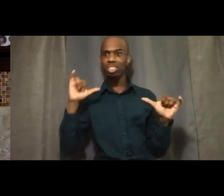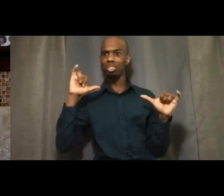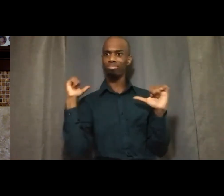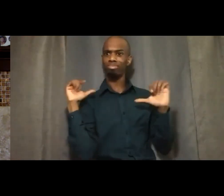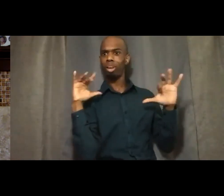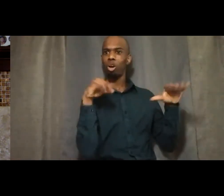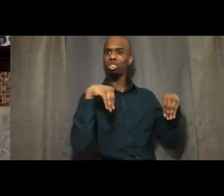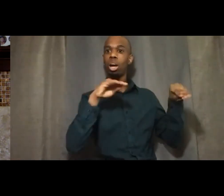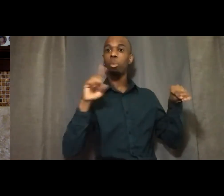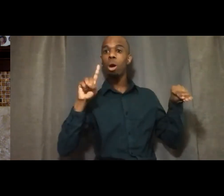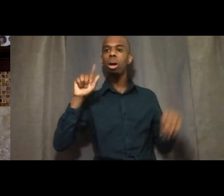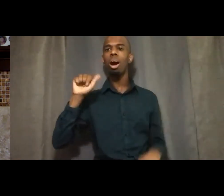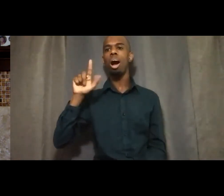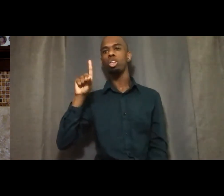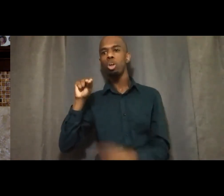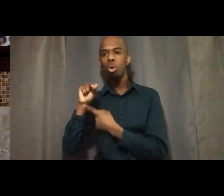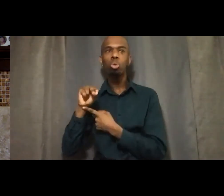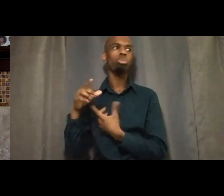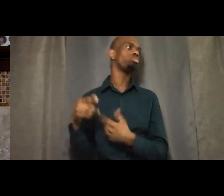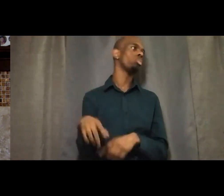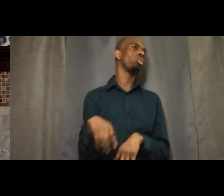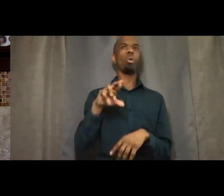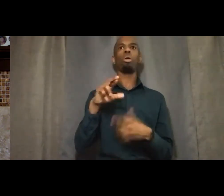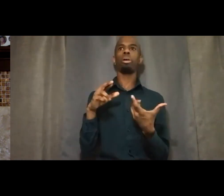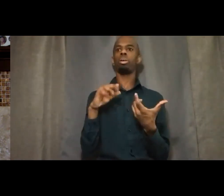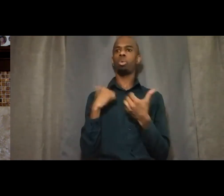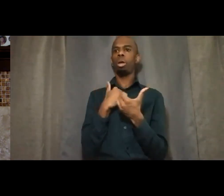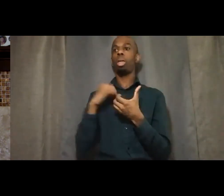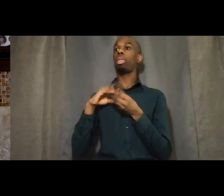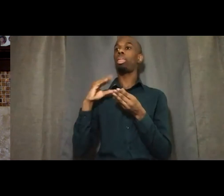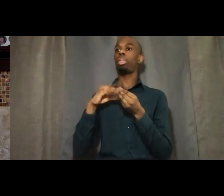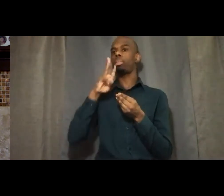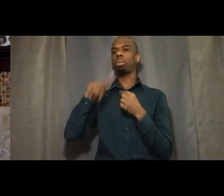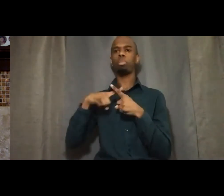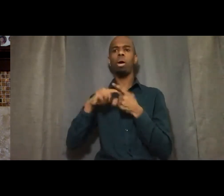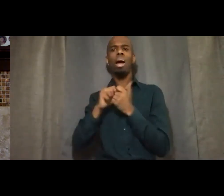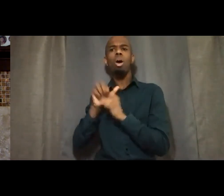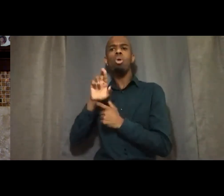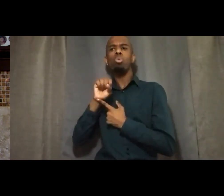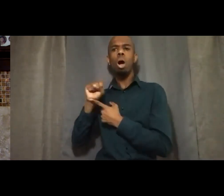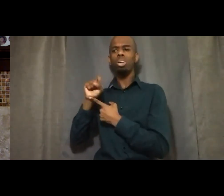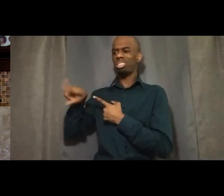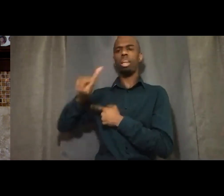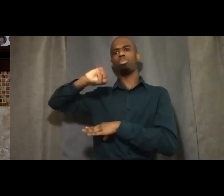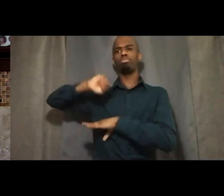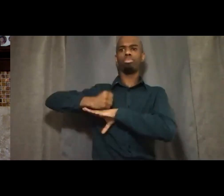Ralph's is closing down stores in Black community, but we still grocery shop, right.